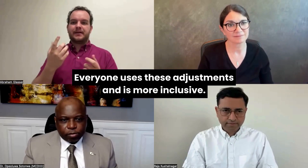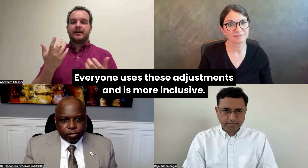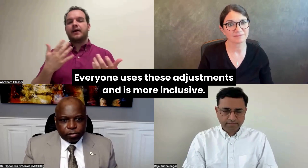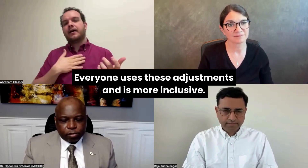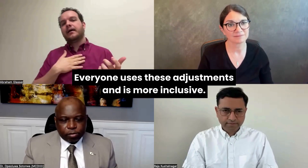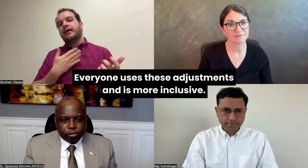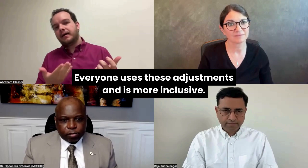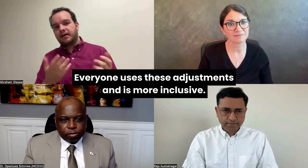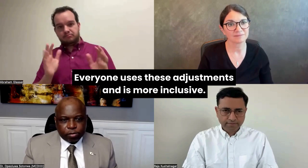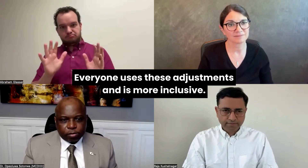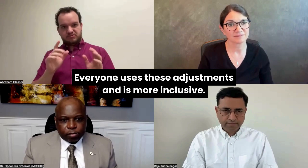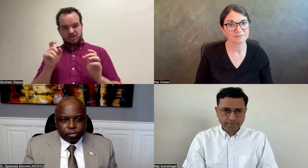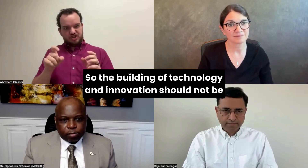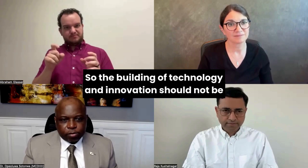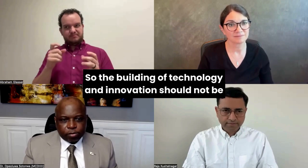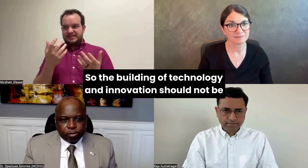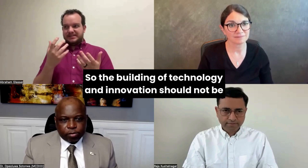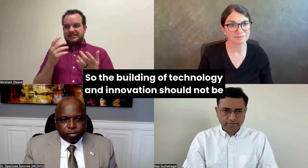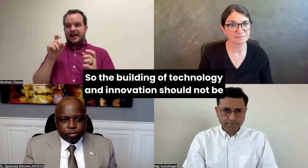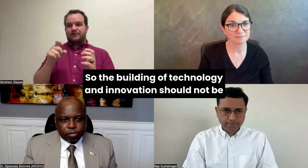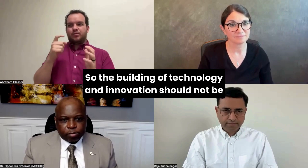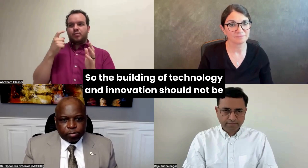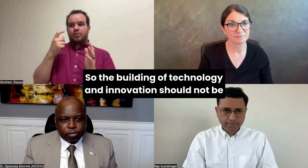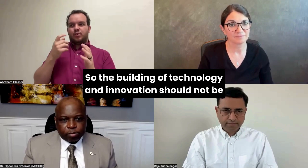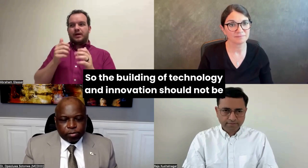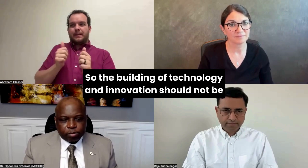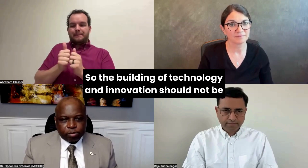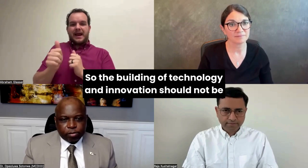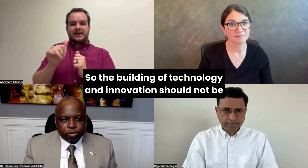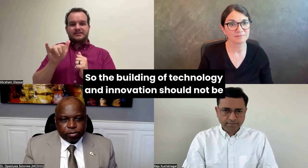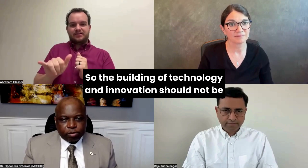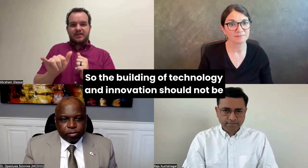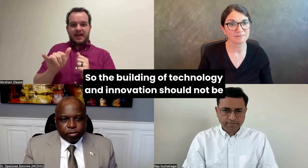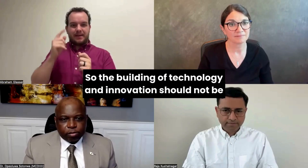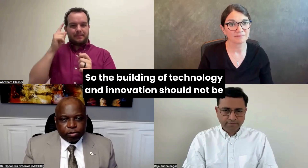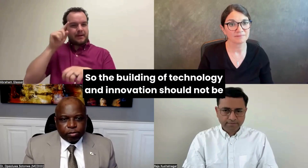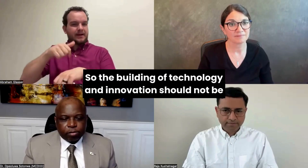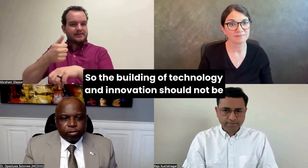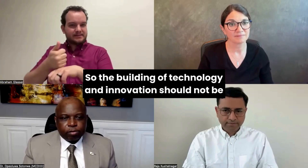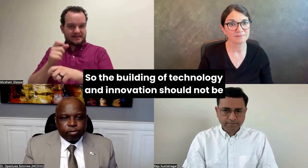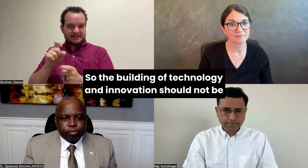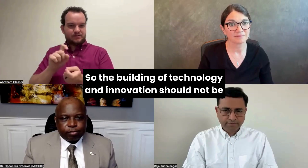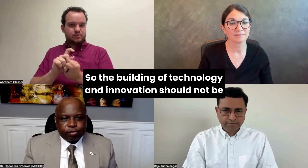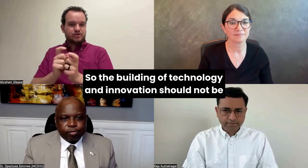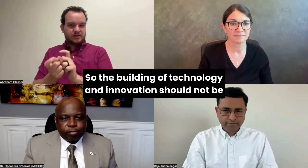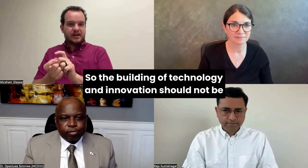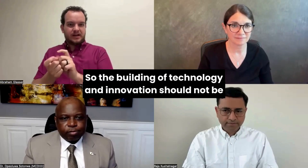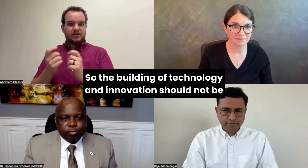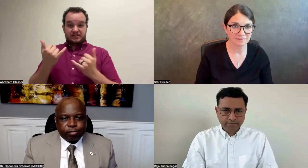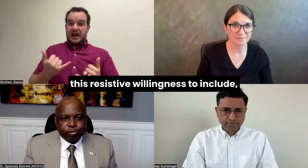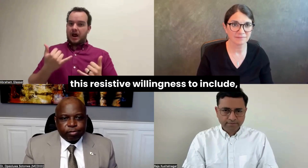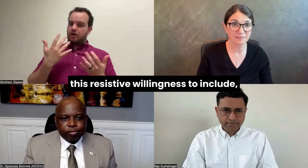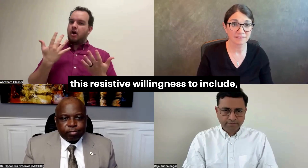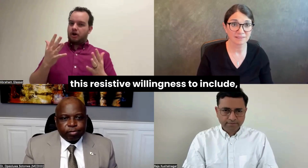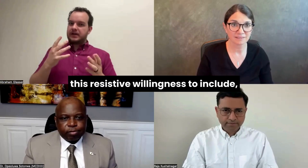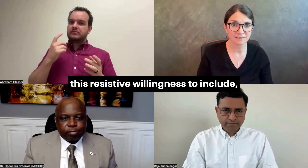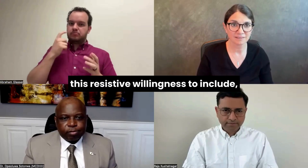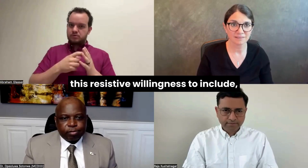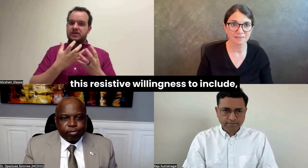So the building of technology and innovation should not be this resistive willingness to include,